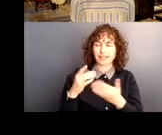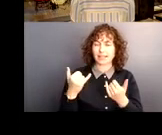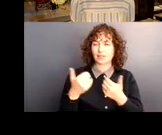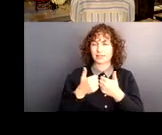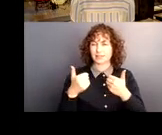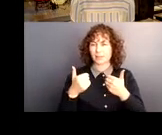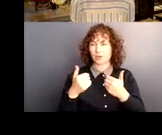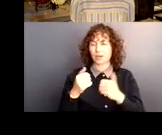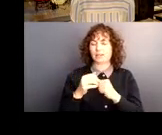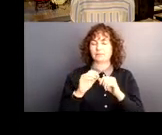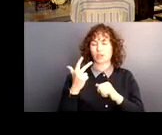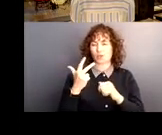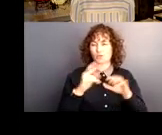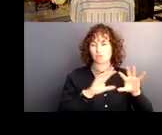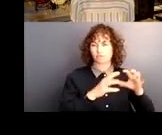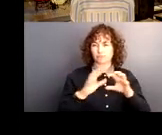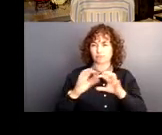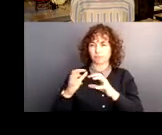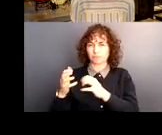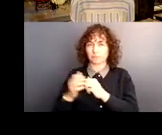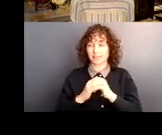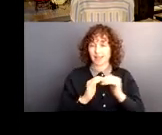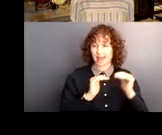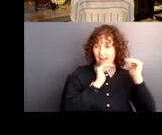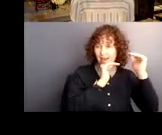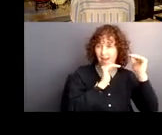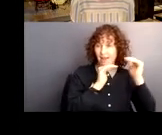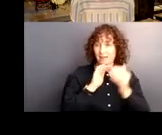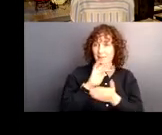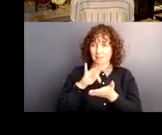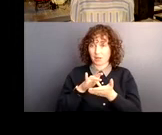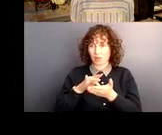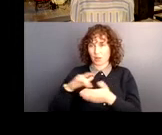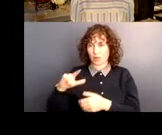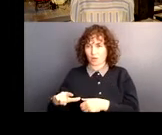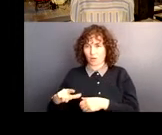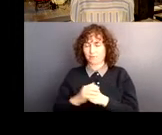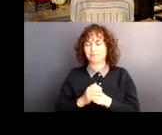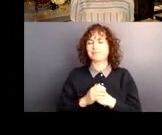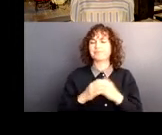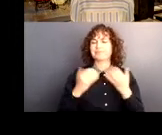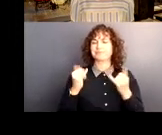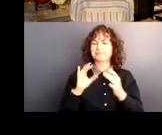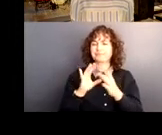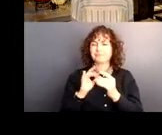into three zones, high, middle, and low. So I'm sharing this information with you as a teacher and